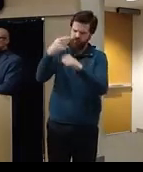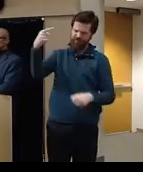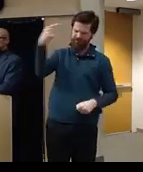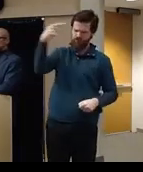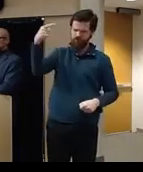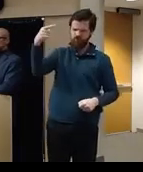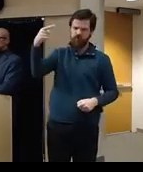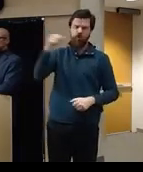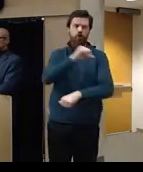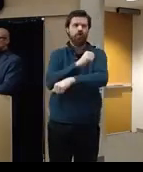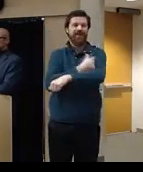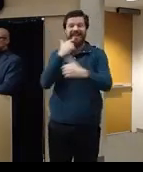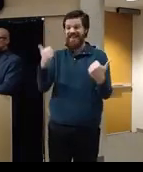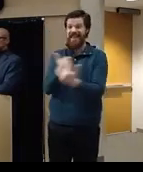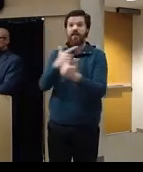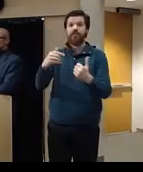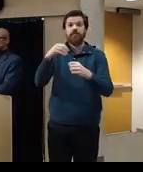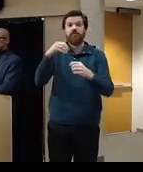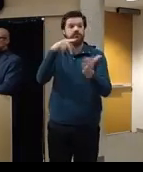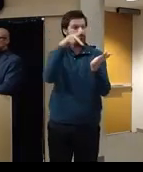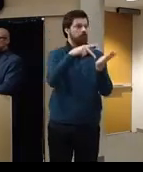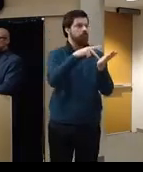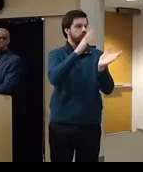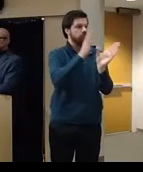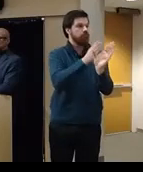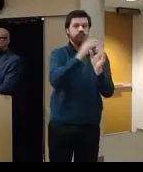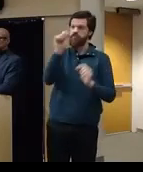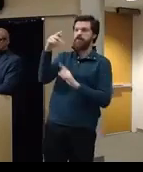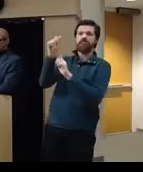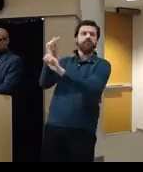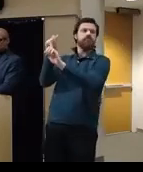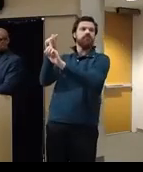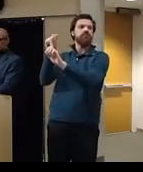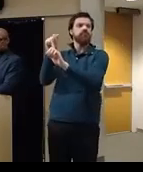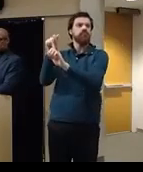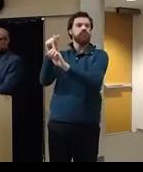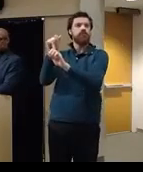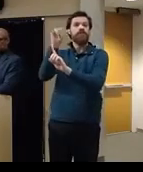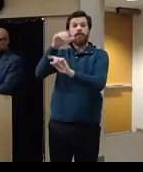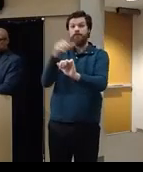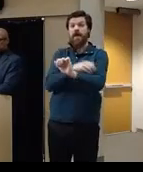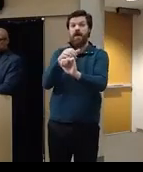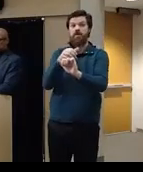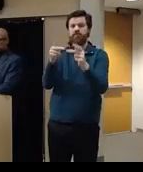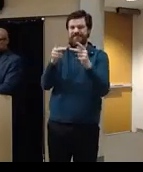all things psychological in the US it has been that positioning that power positioning that the